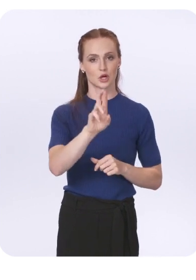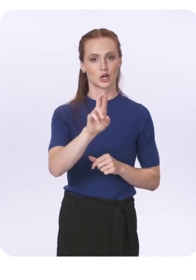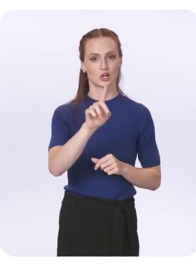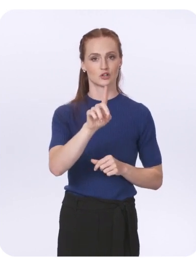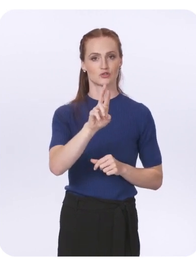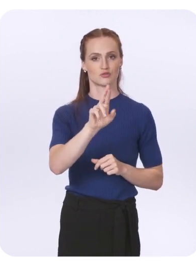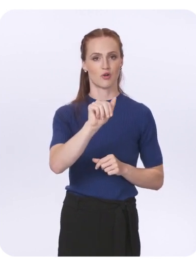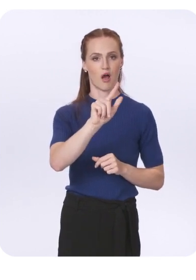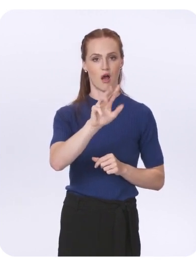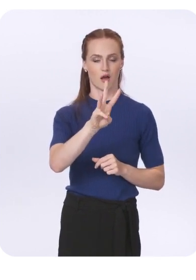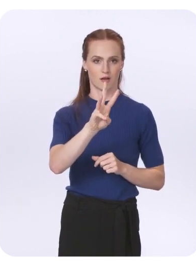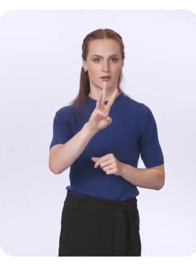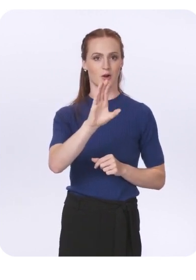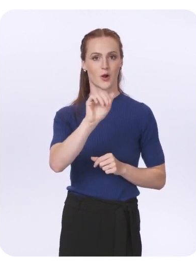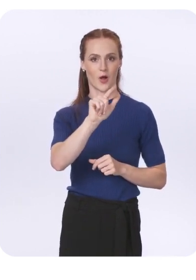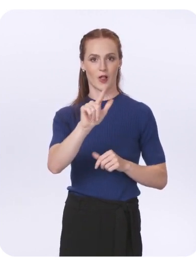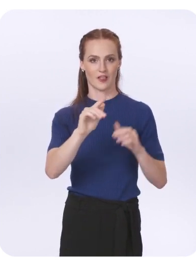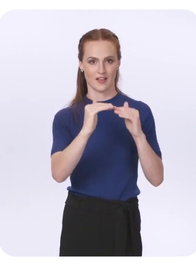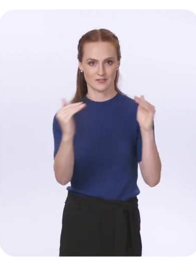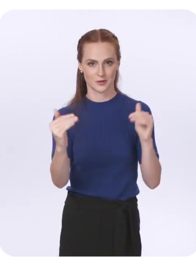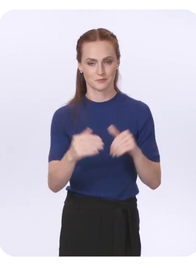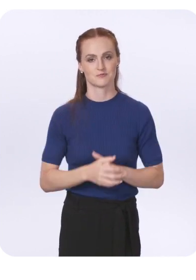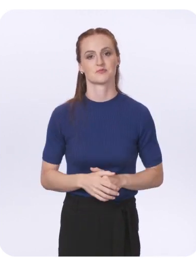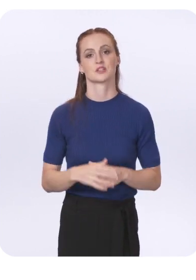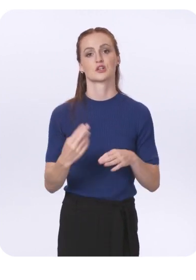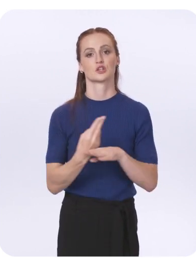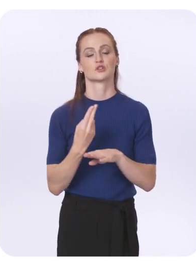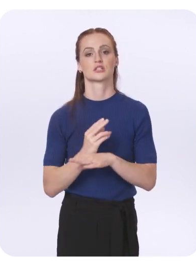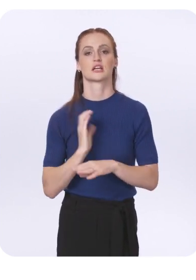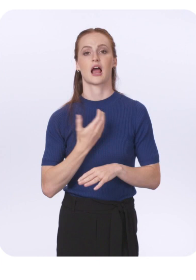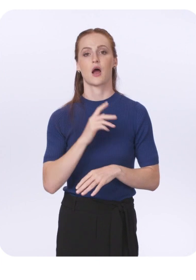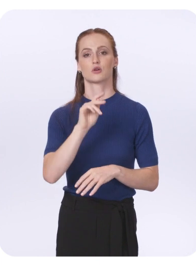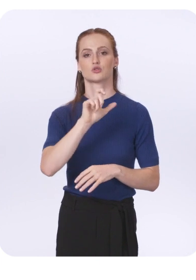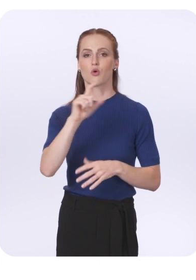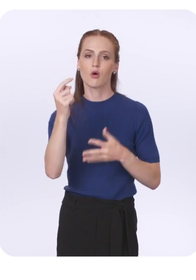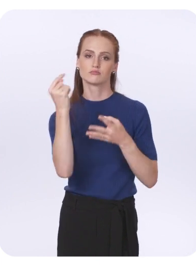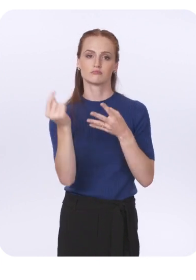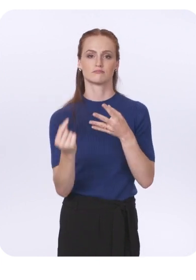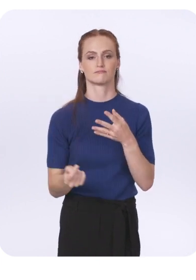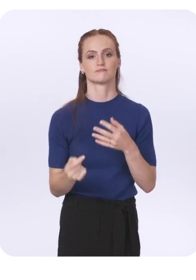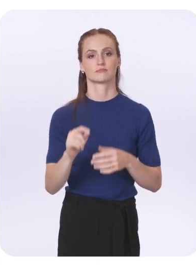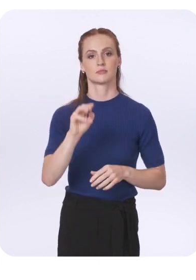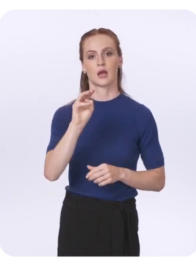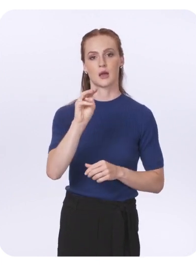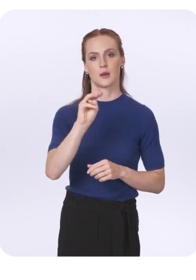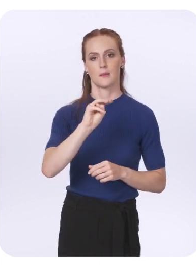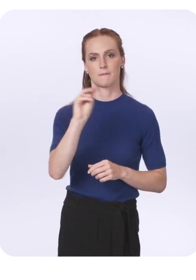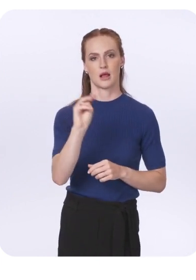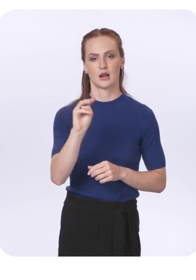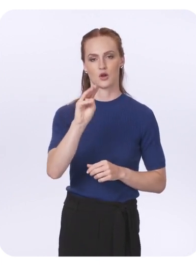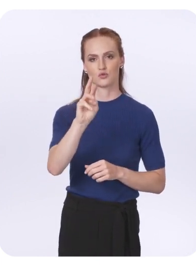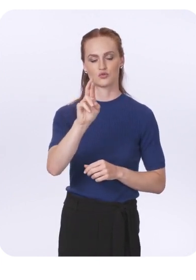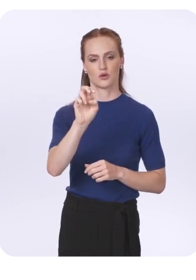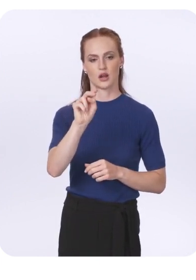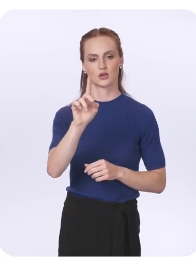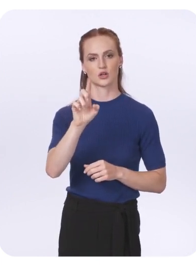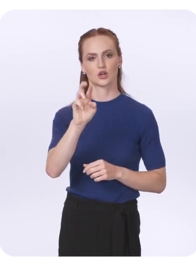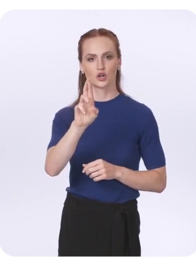using our tools like Perfetto render stage tracing, Ovrgpuprofiler, and finally our Meta Renderdoc Fork.